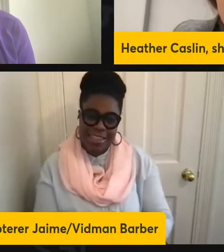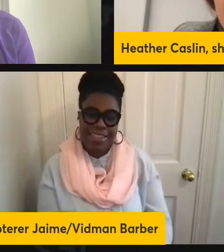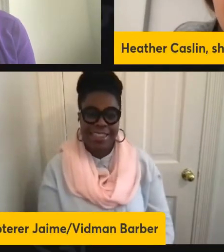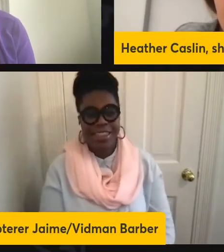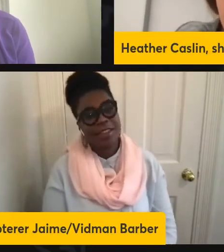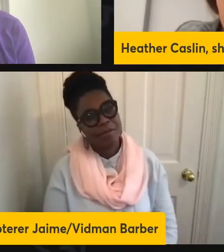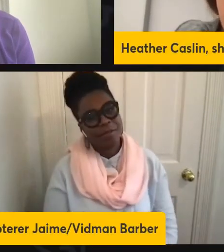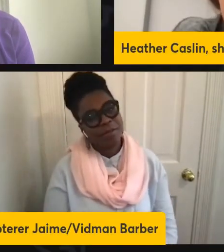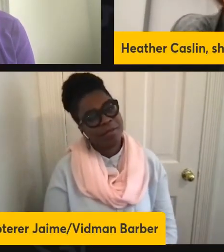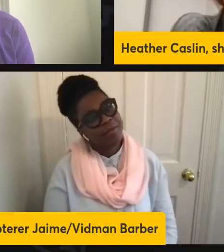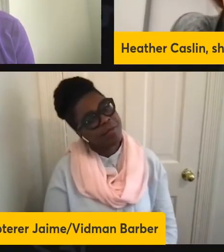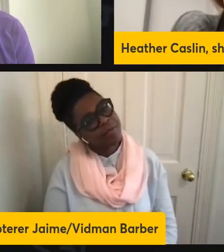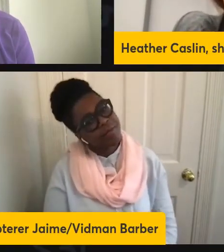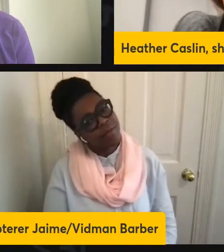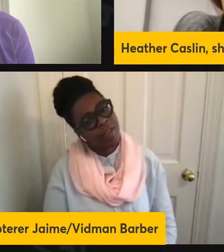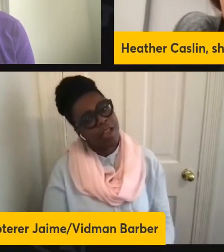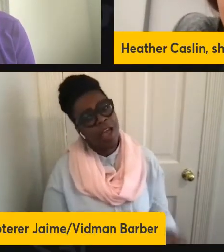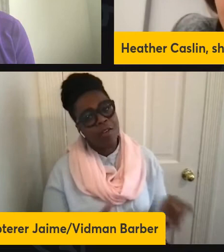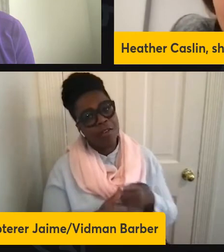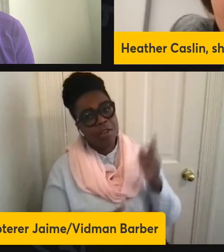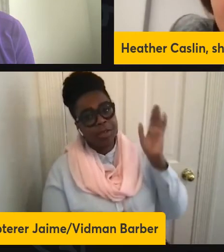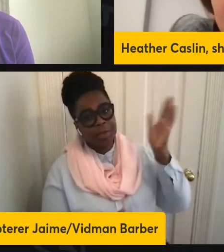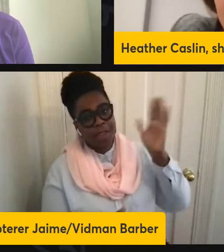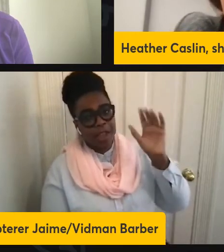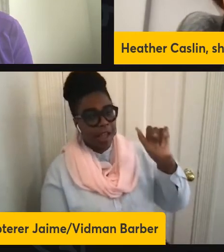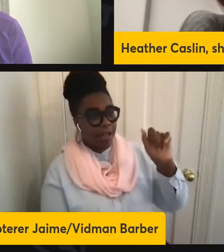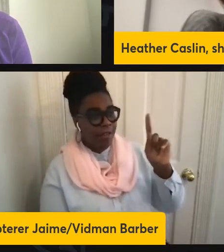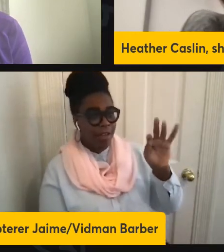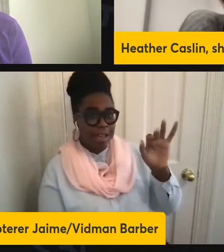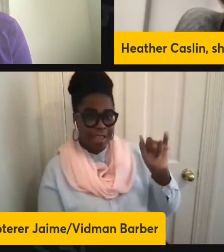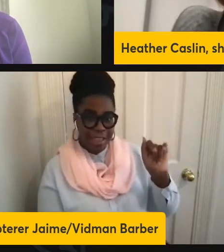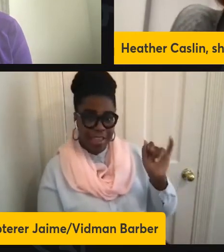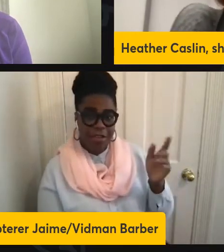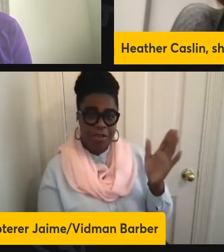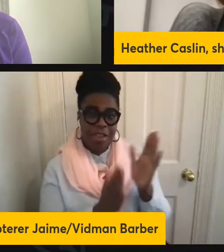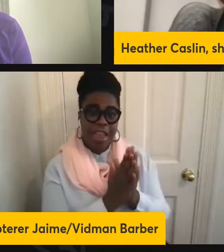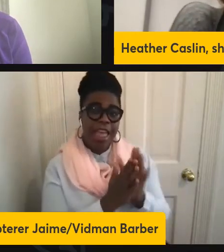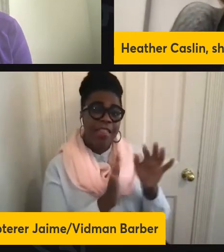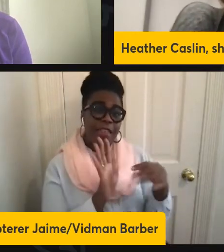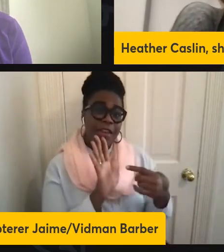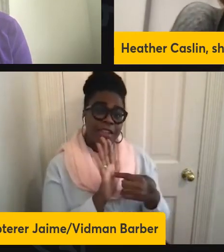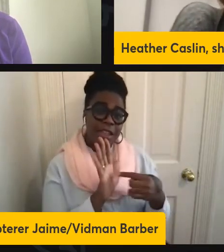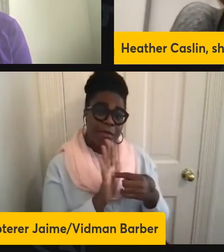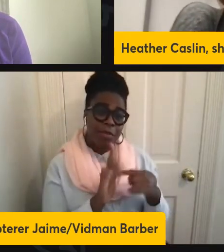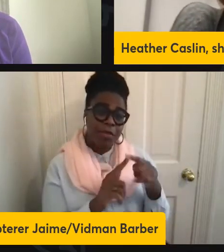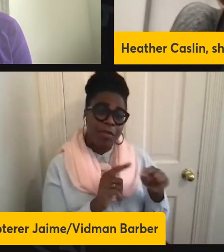And then our first speaker, Dr. OFAC, he said Are there examples from the literature about Tyrese and metabolism and infectious